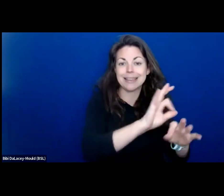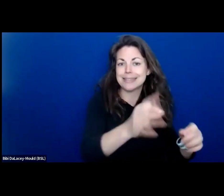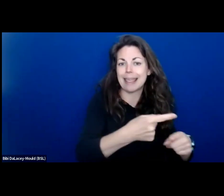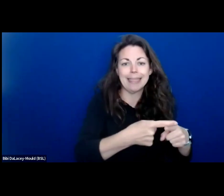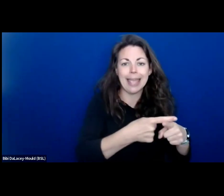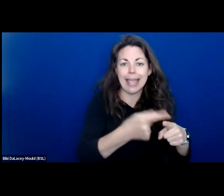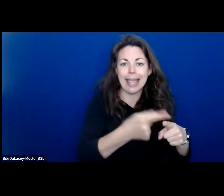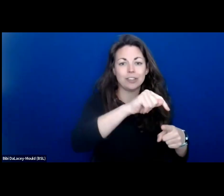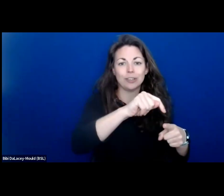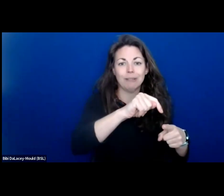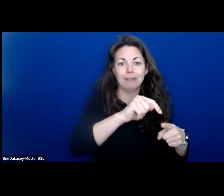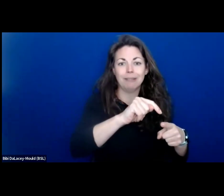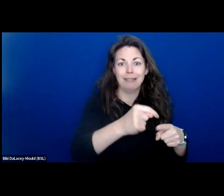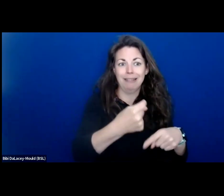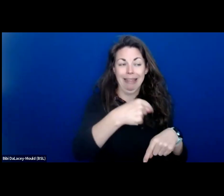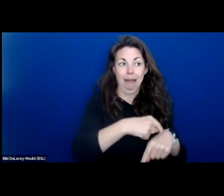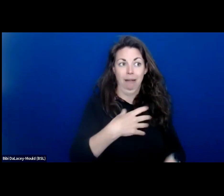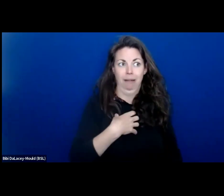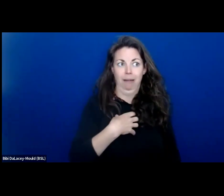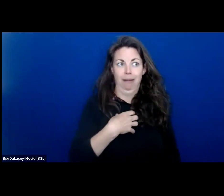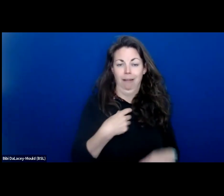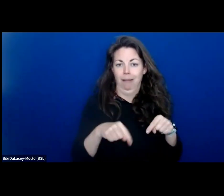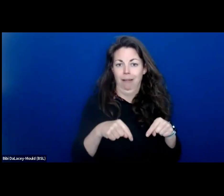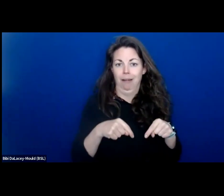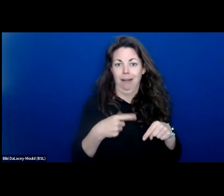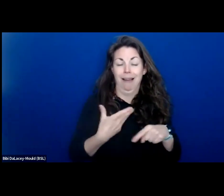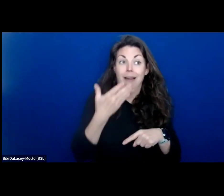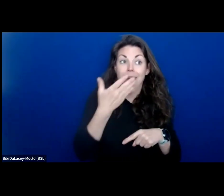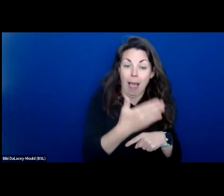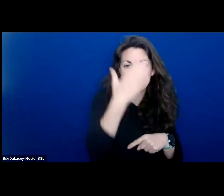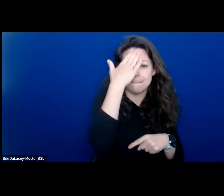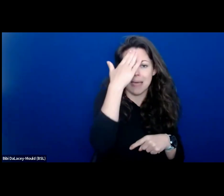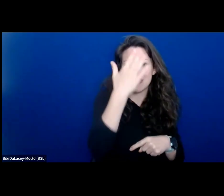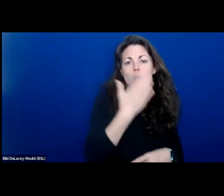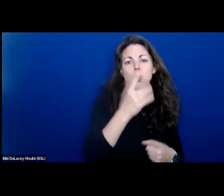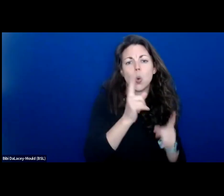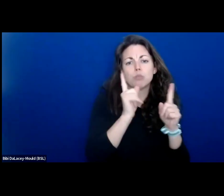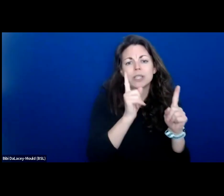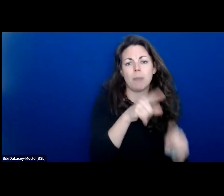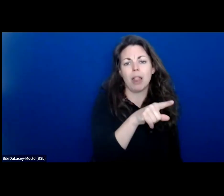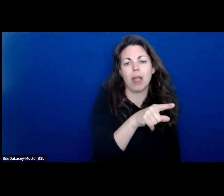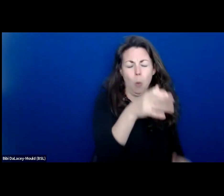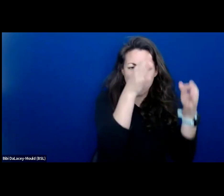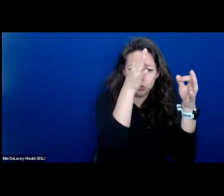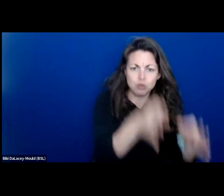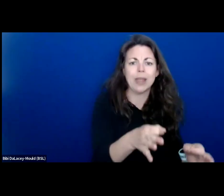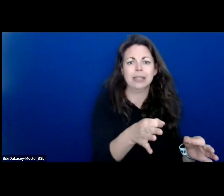brilliant that the mother of the family, she was a school principal so she was very strict. Señora Judith.